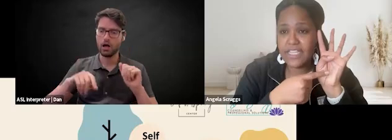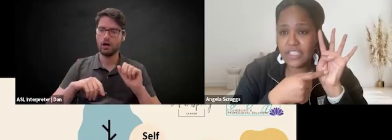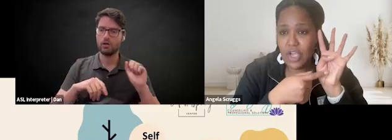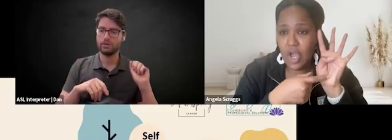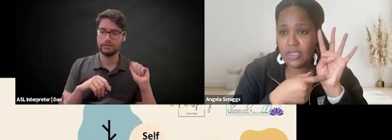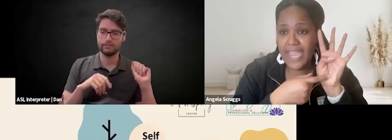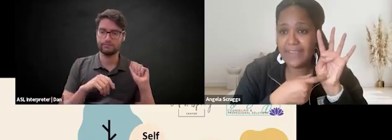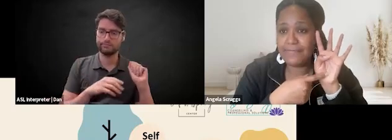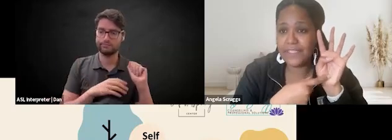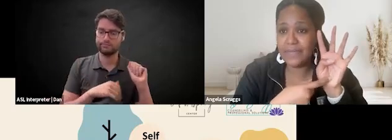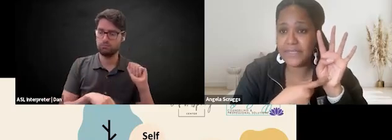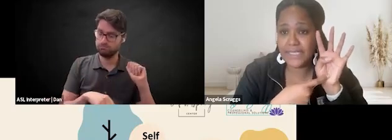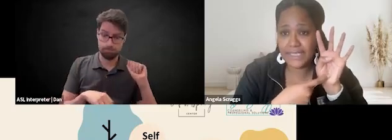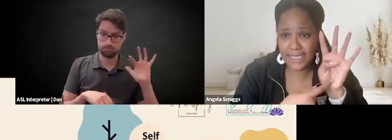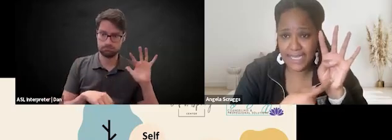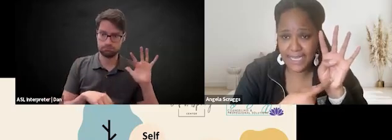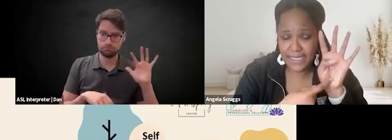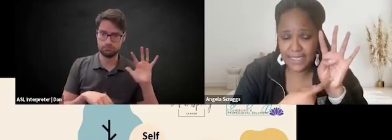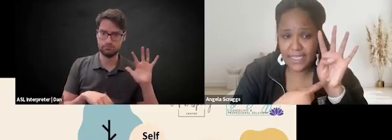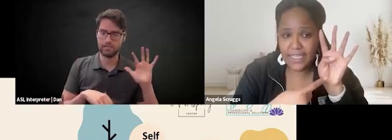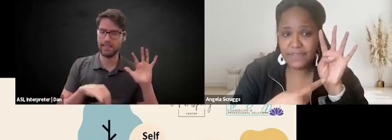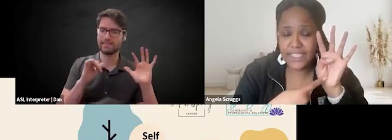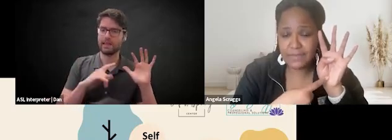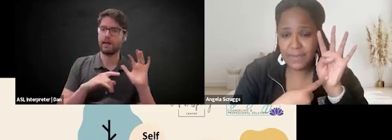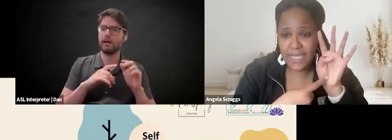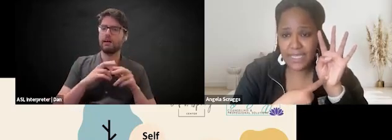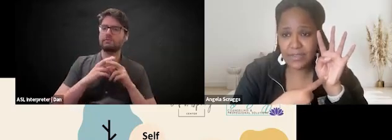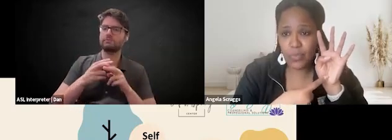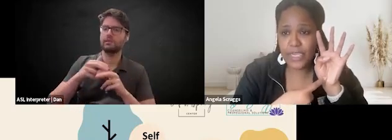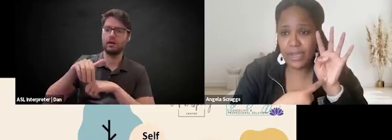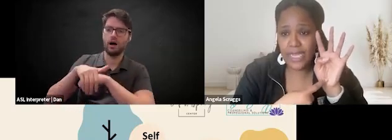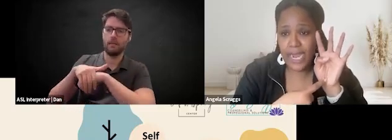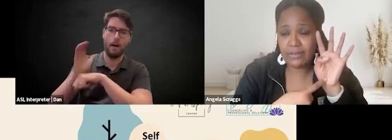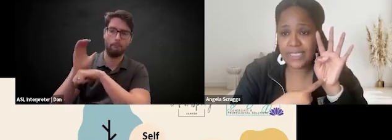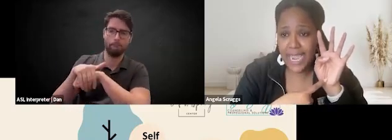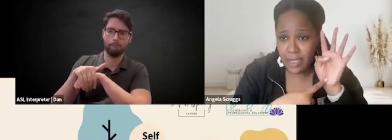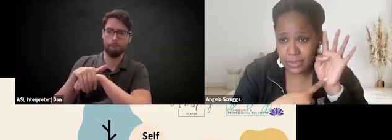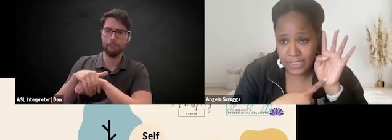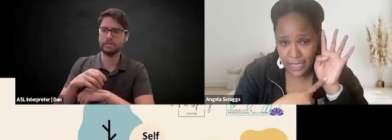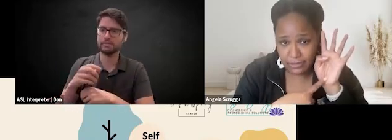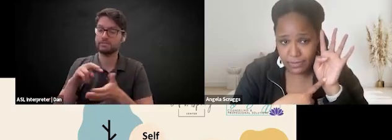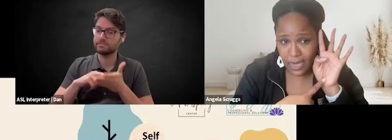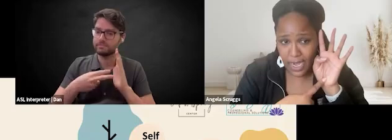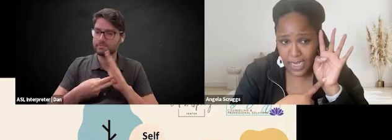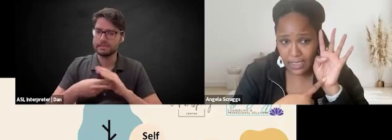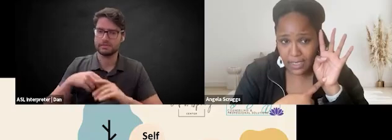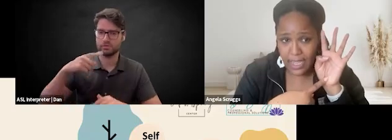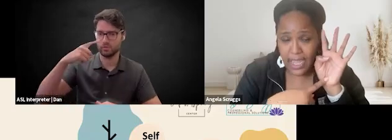this is called a flipped lid. This means we are in our downstairs brain,